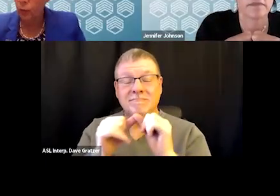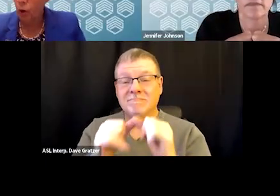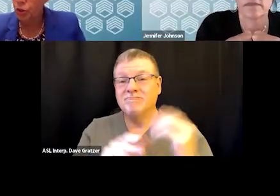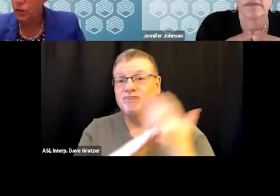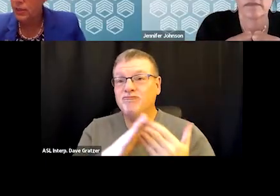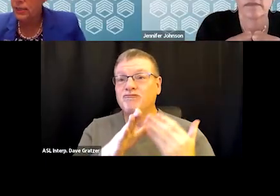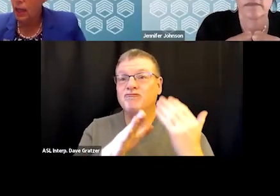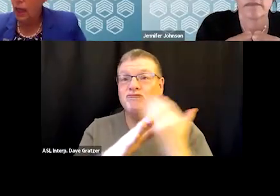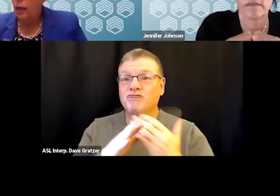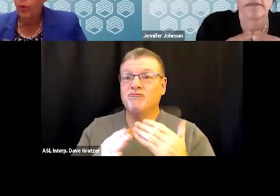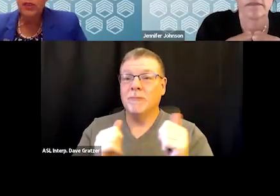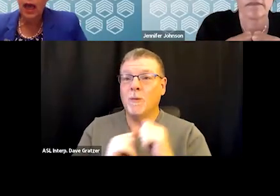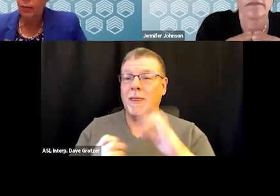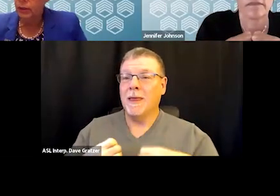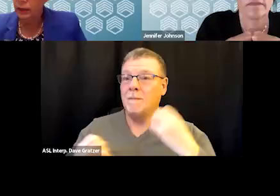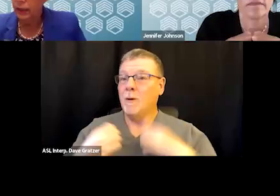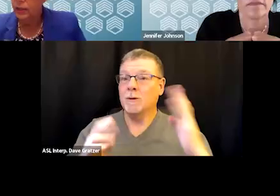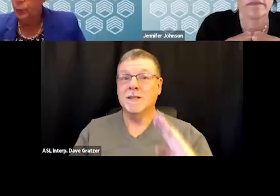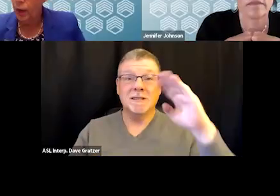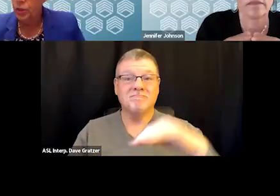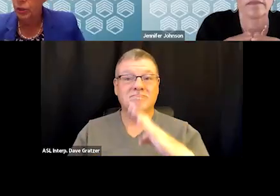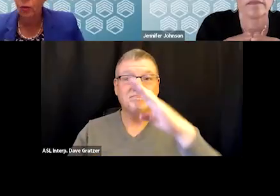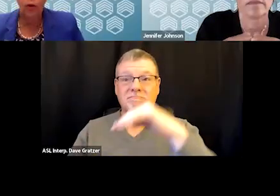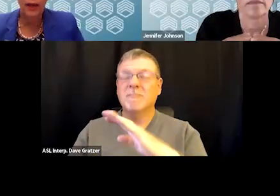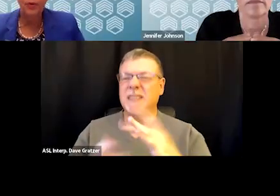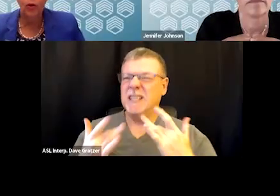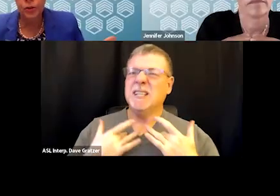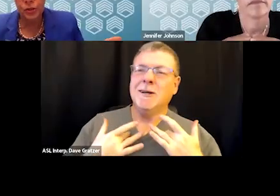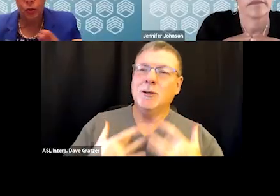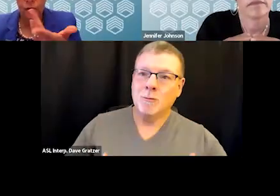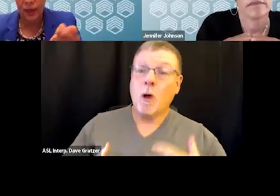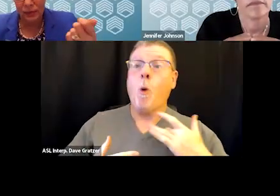in their emotions, uh, most commonly depression or bipolar disorder.